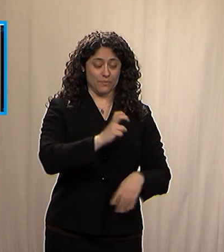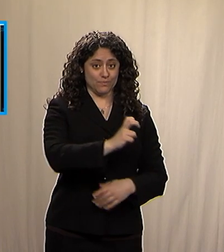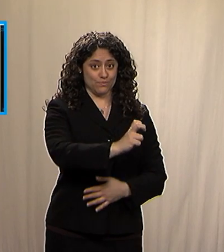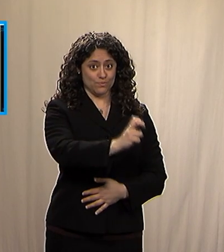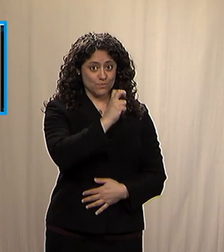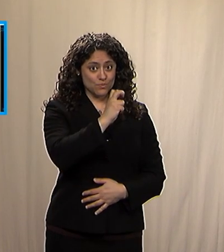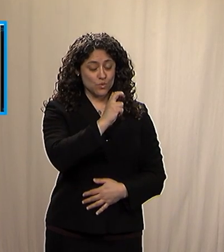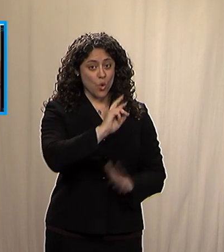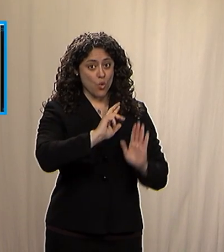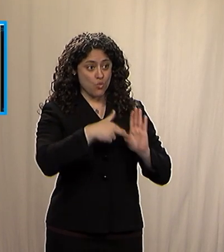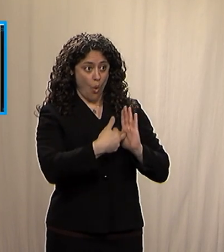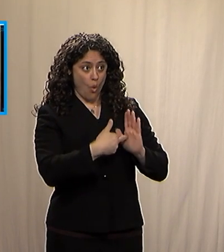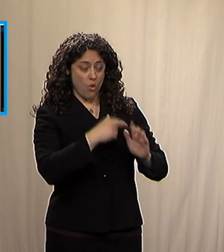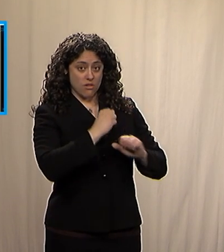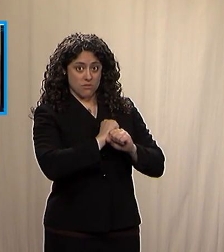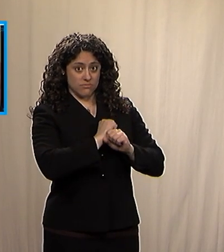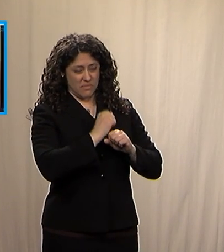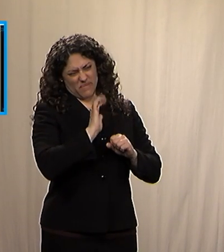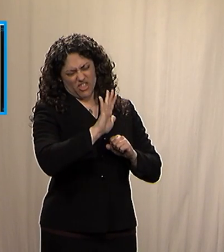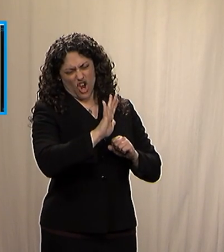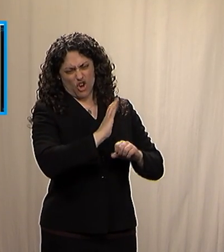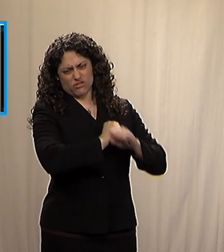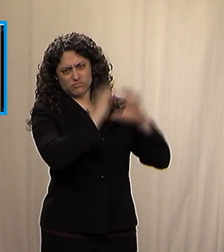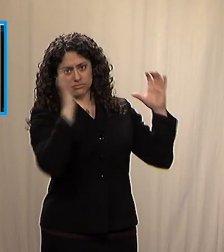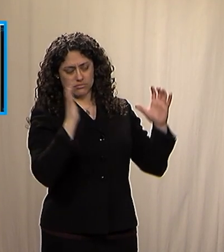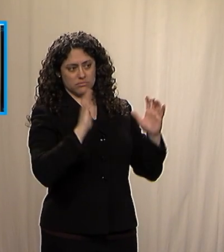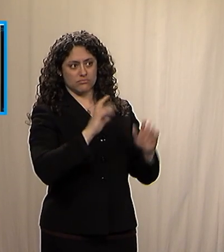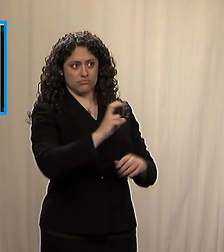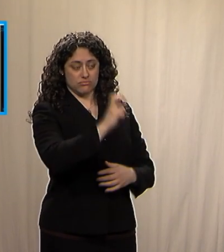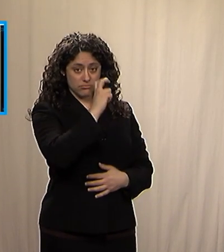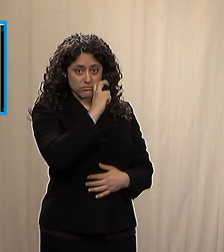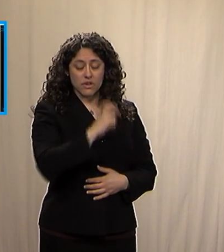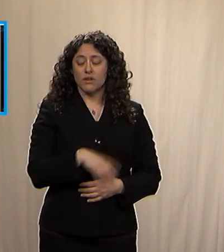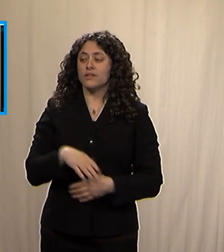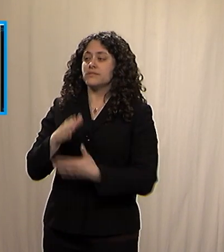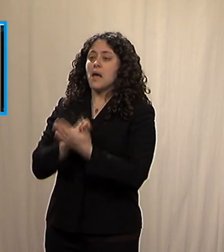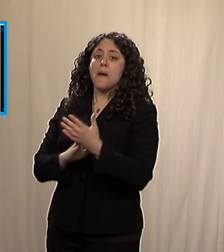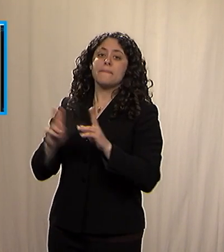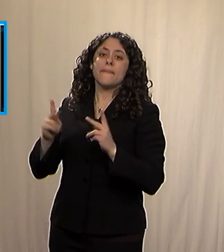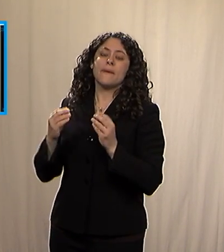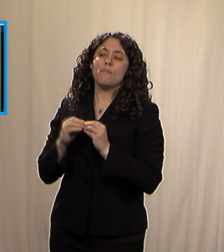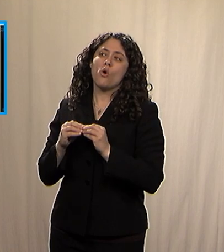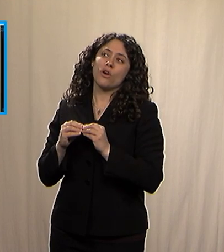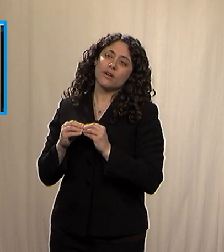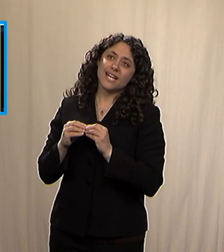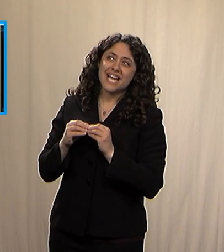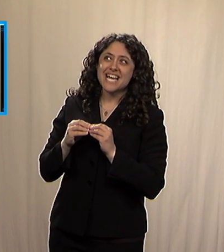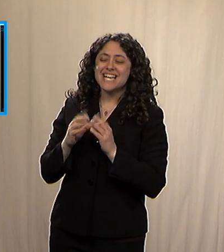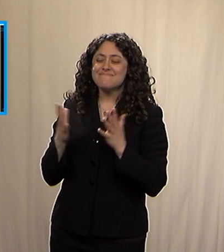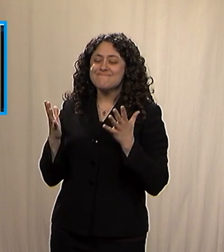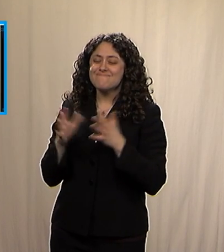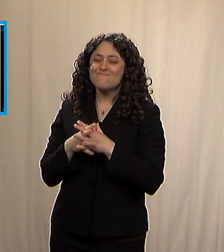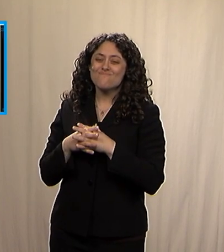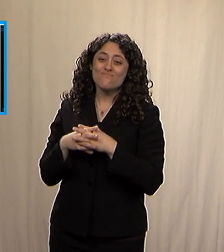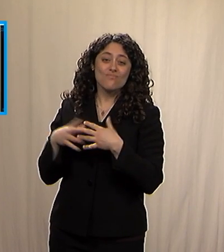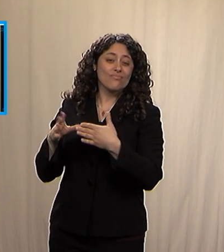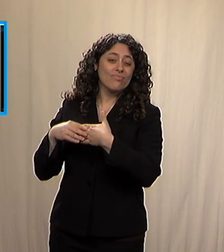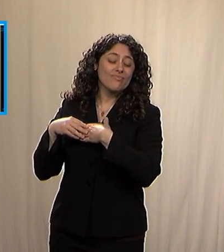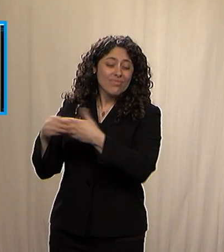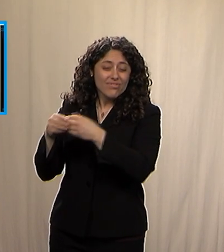There are some people who have more let's say expansive ideas, or a range of ideas.